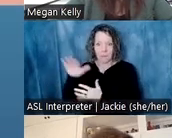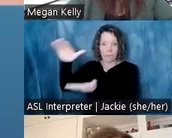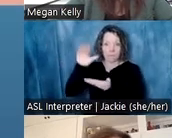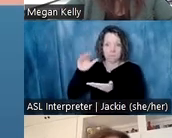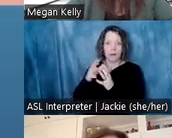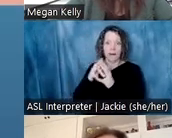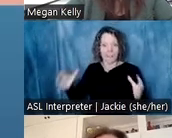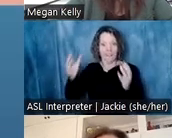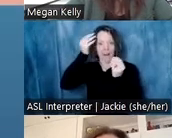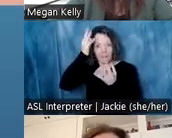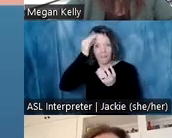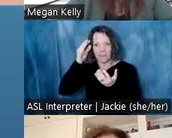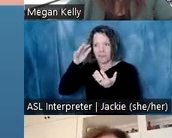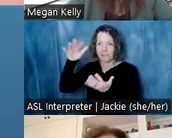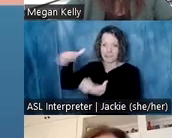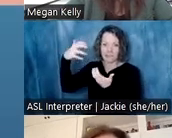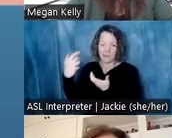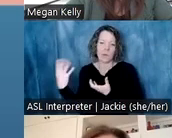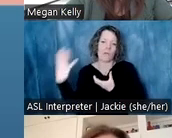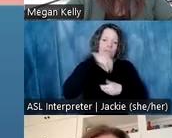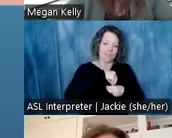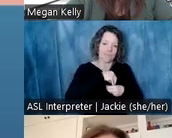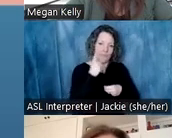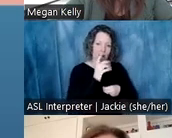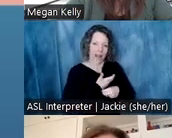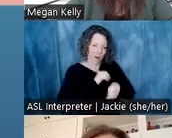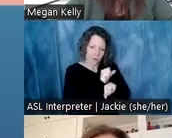into our practice. So really appreciate everyone's effort, it's really been a